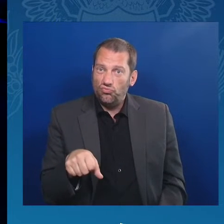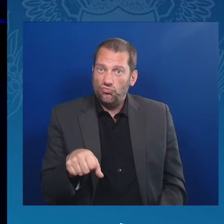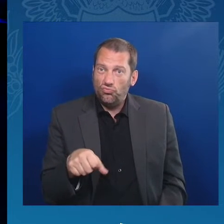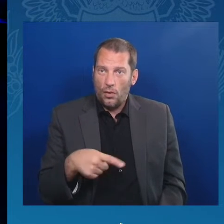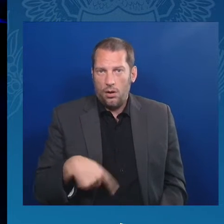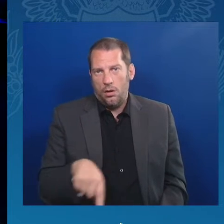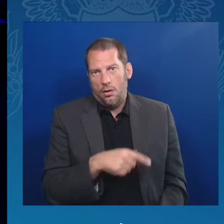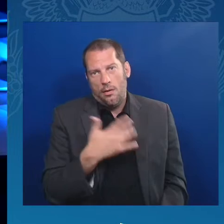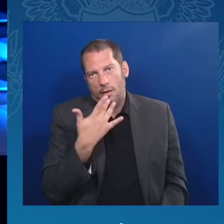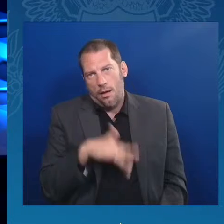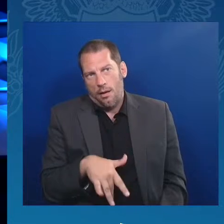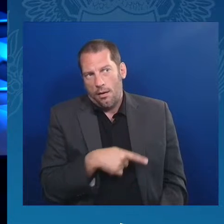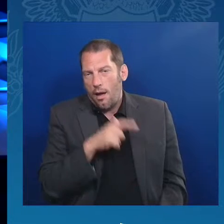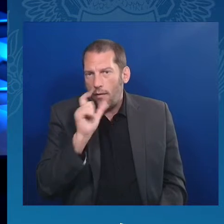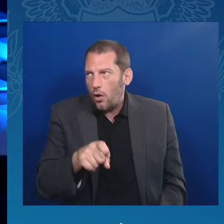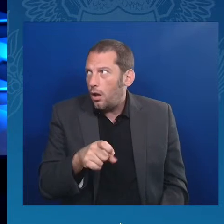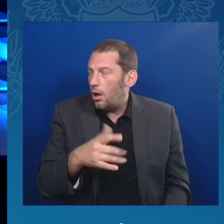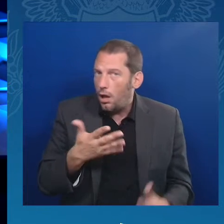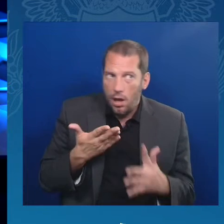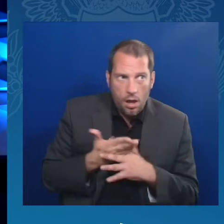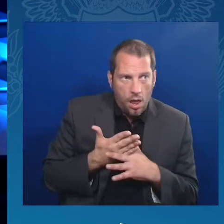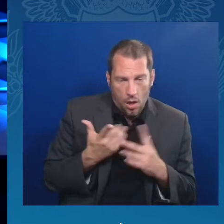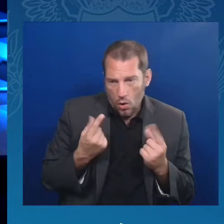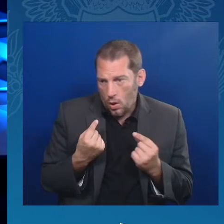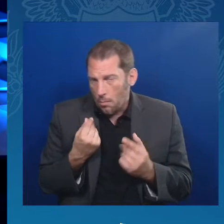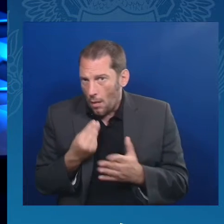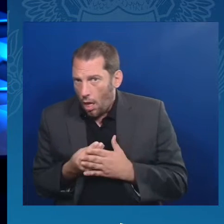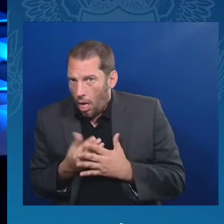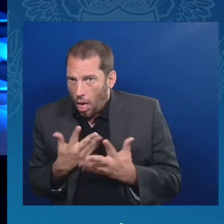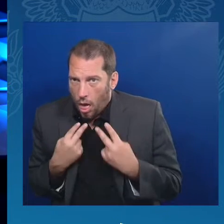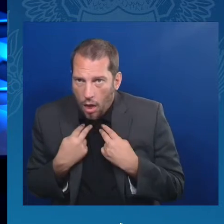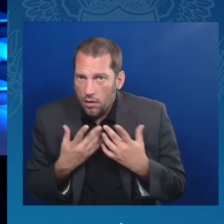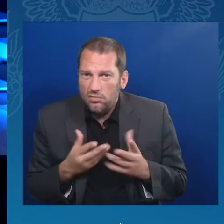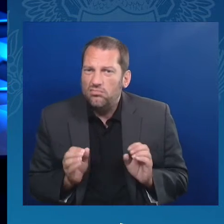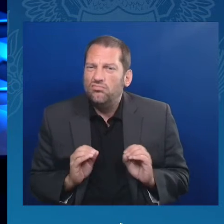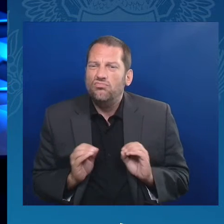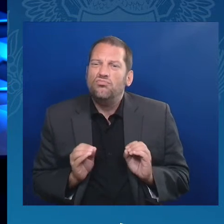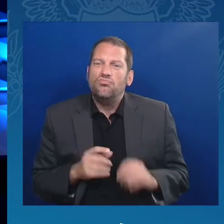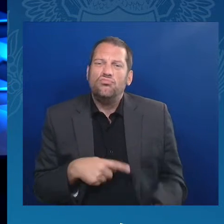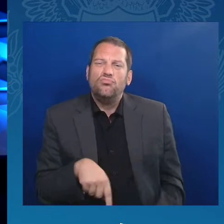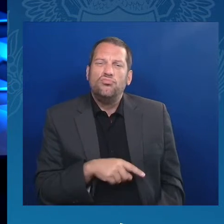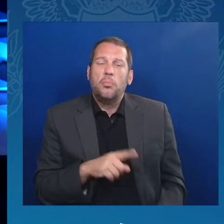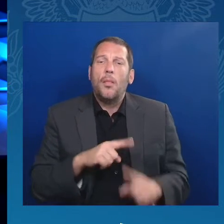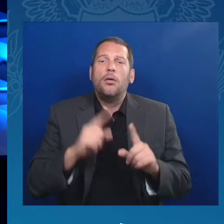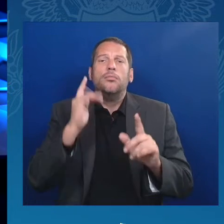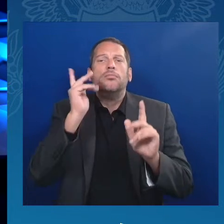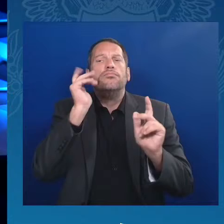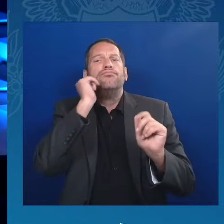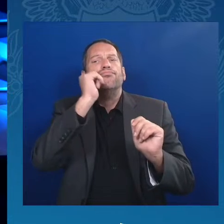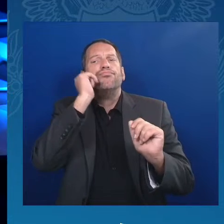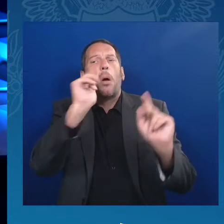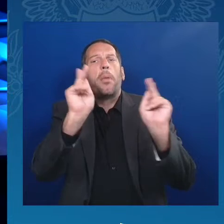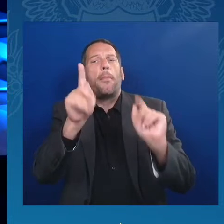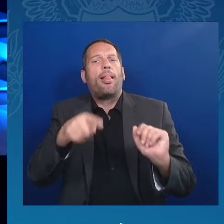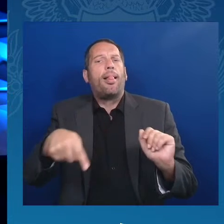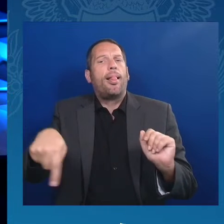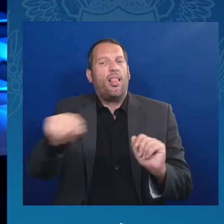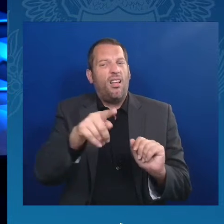But the average person is smothered with this debt. The Vice President: That's right. Mr. Harvey: They struggling out here with this debt, these medical bills and all like this.